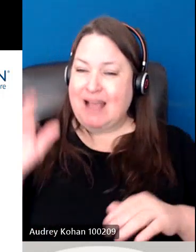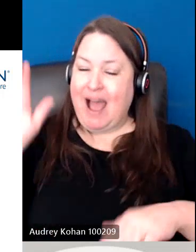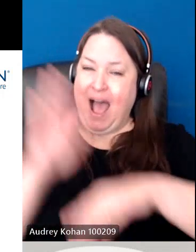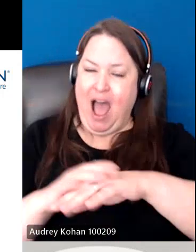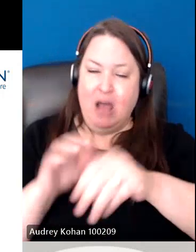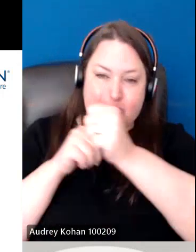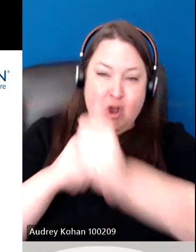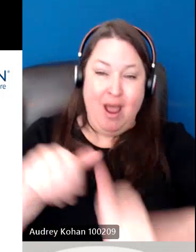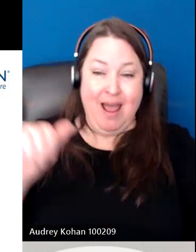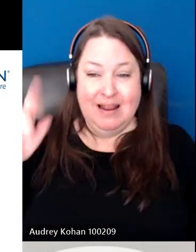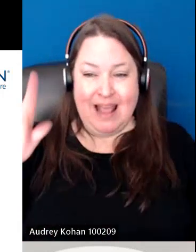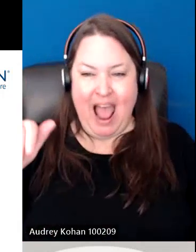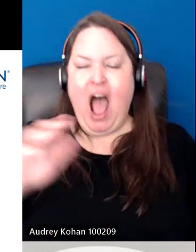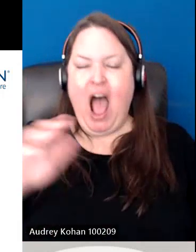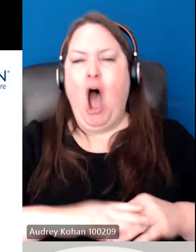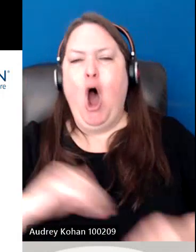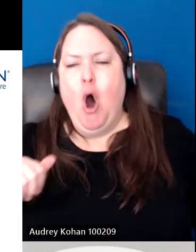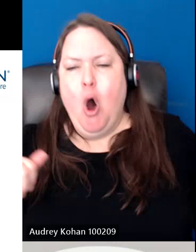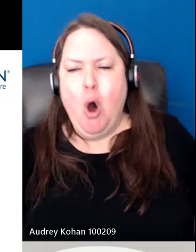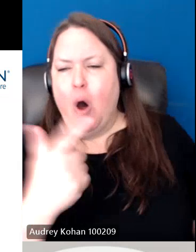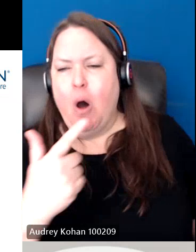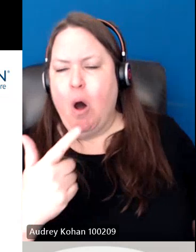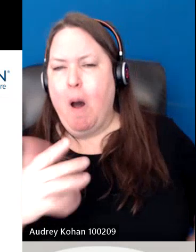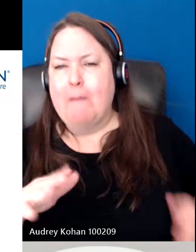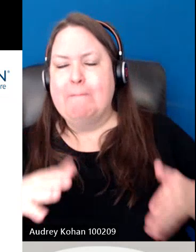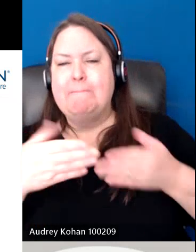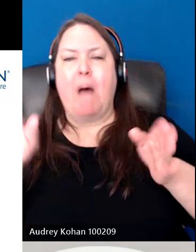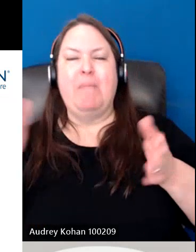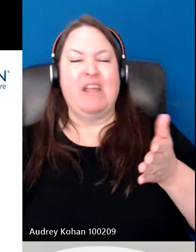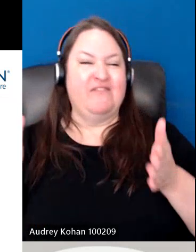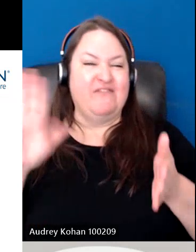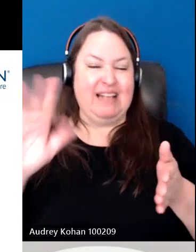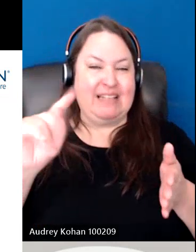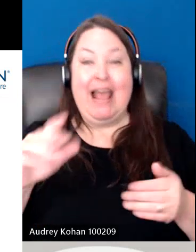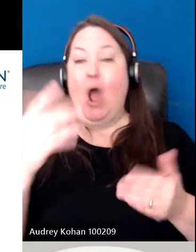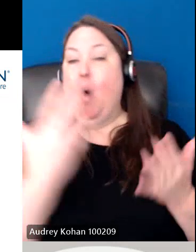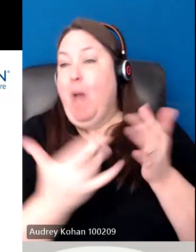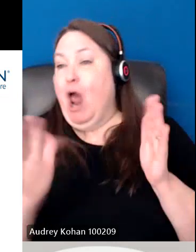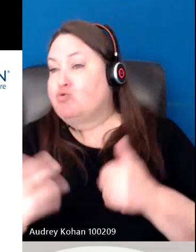requirements on every public facing tele ision so anything in the waiting rooms the cafeteria